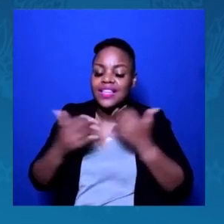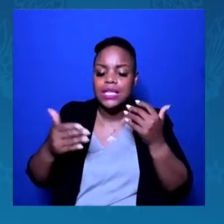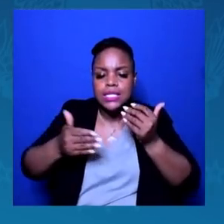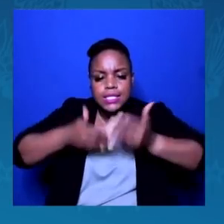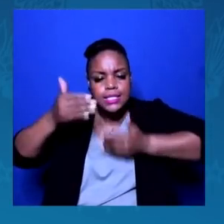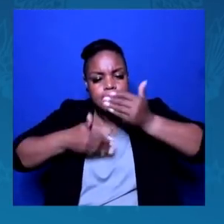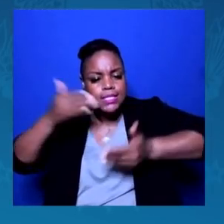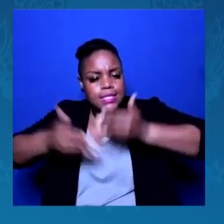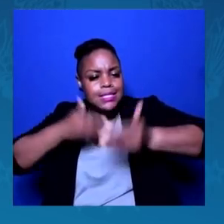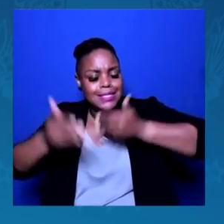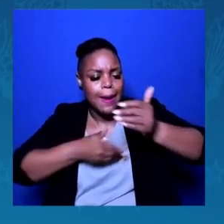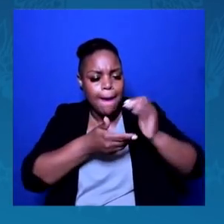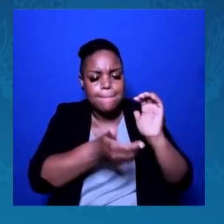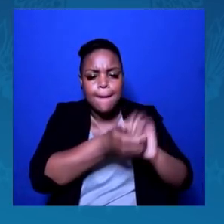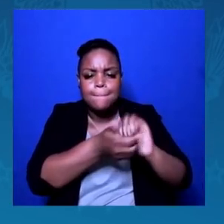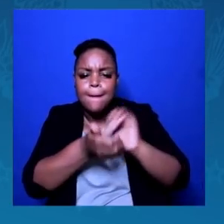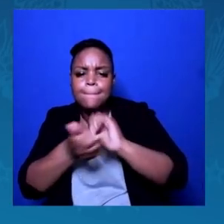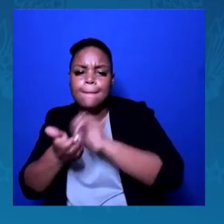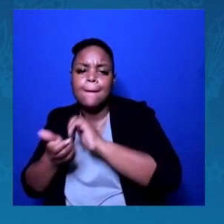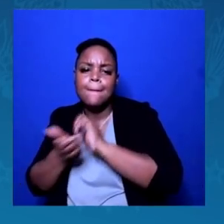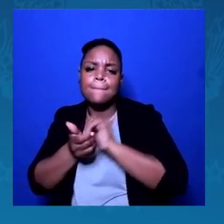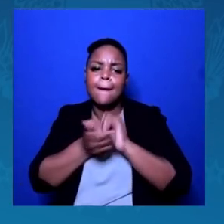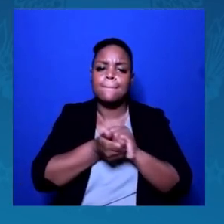Moderator: Thank you, everyone. That concludes our press conference.